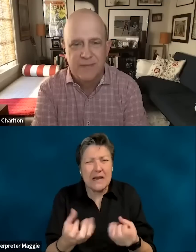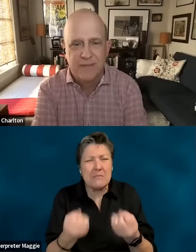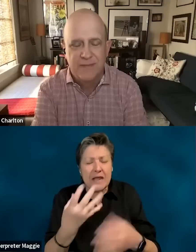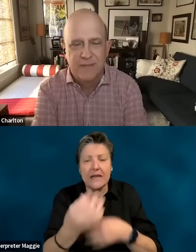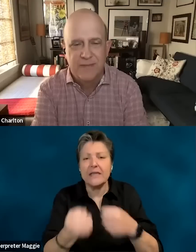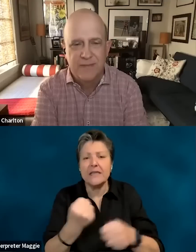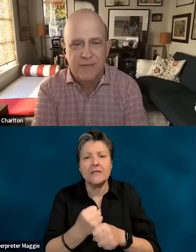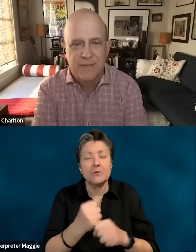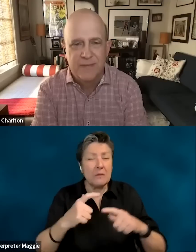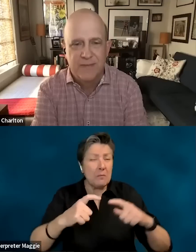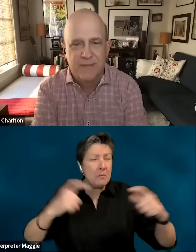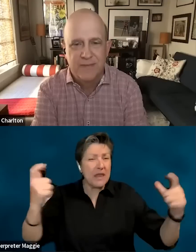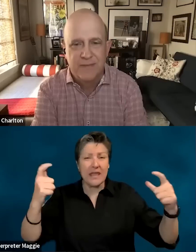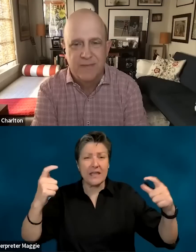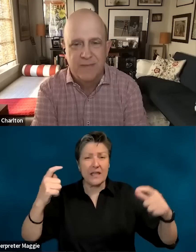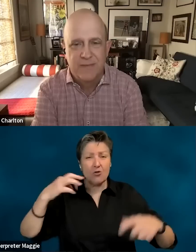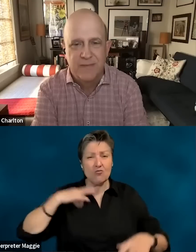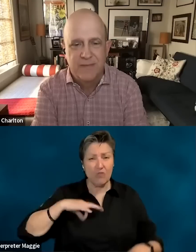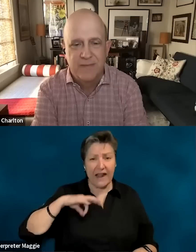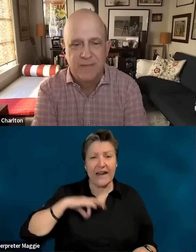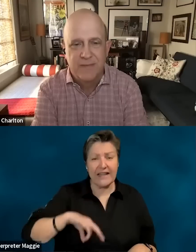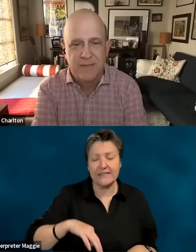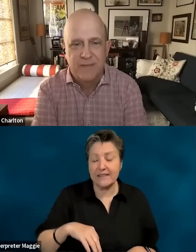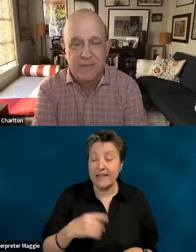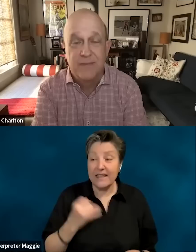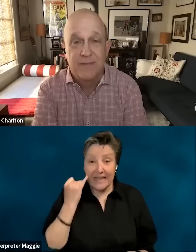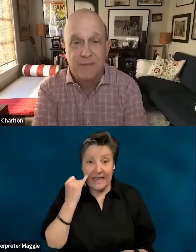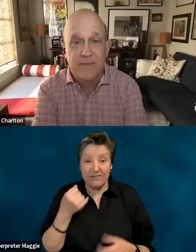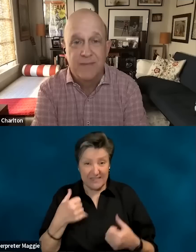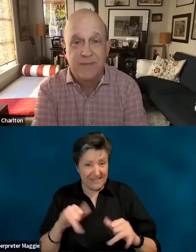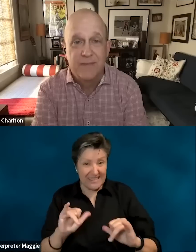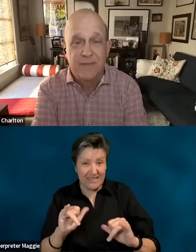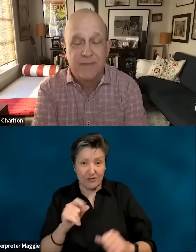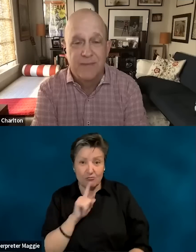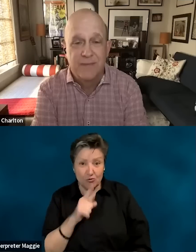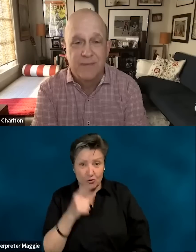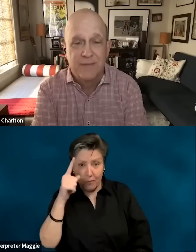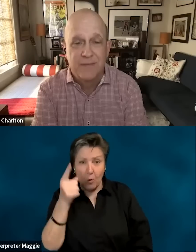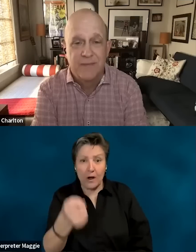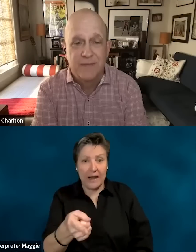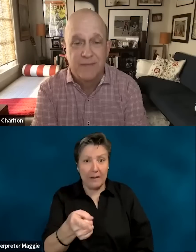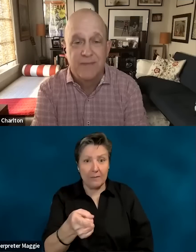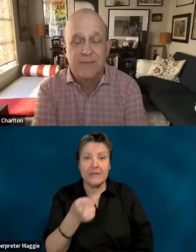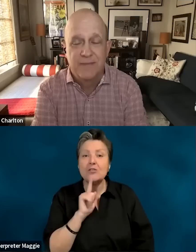And I think if it's still true for him, it's true for all of us really.